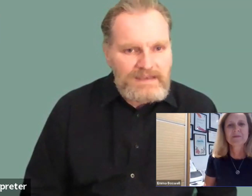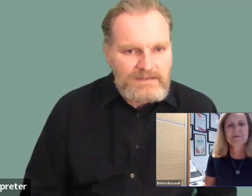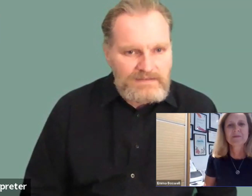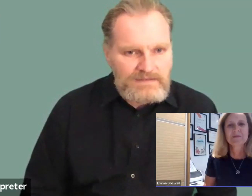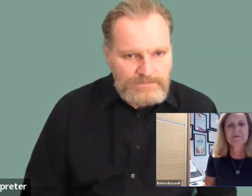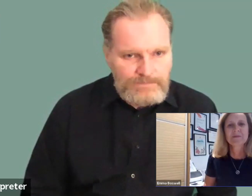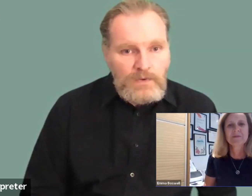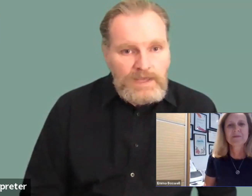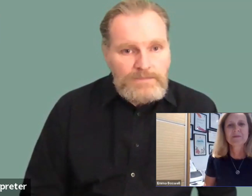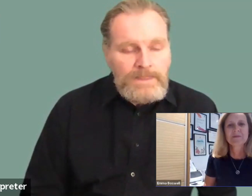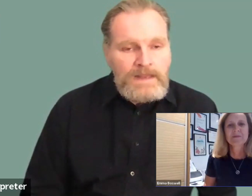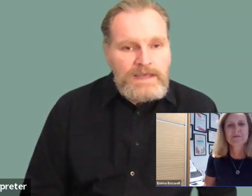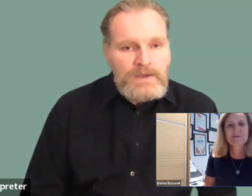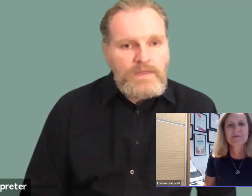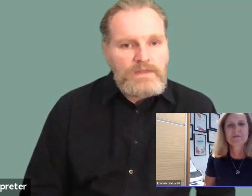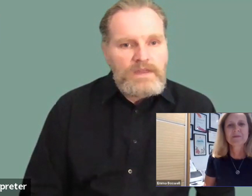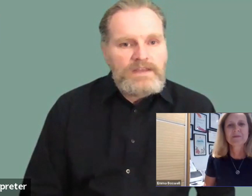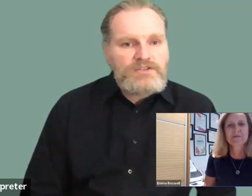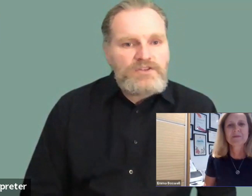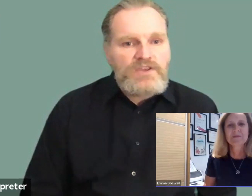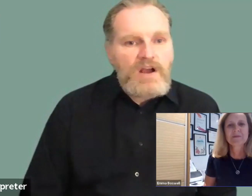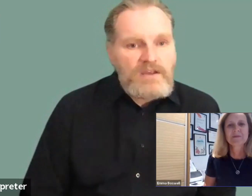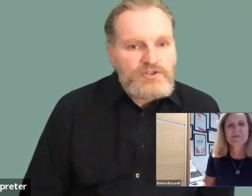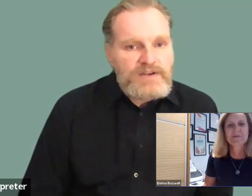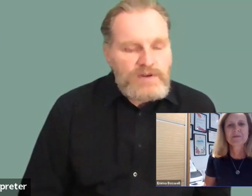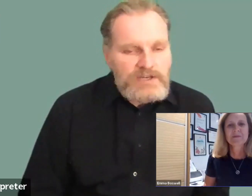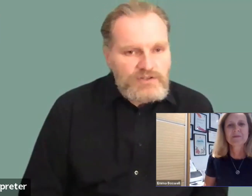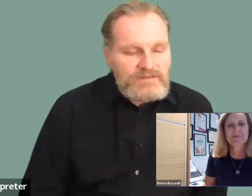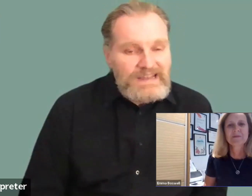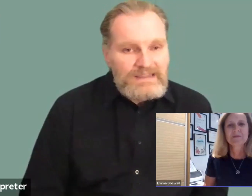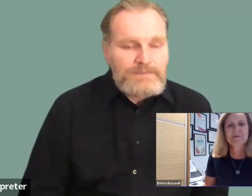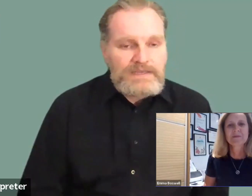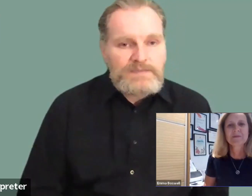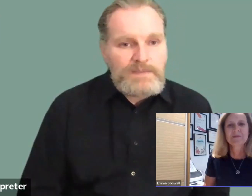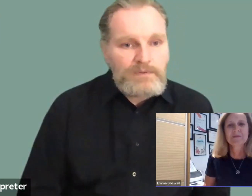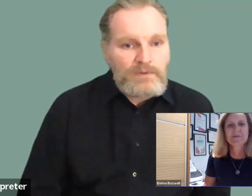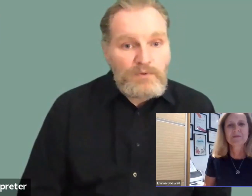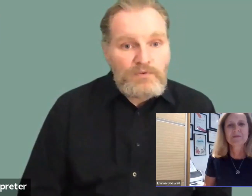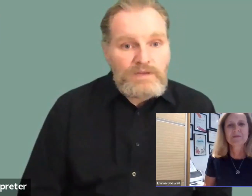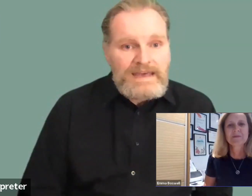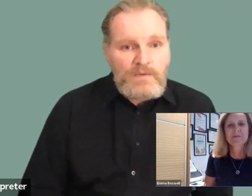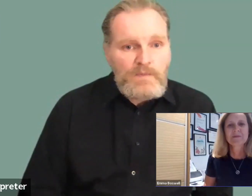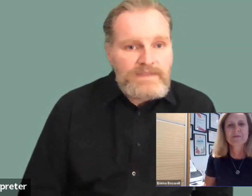ears. Okay, now, it's the younger generation – that means that people born now and within